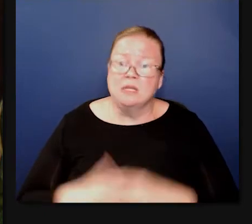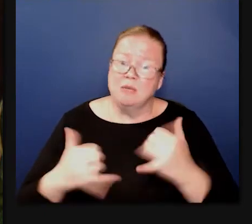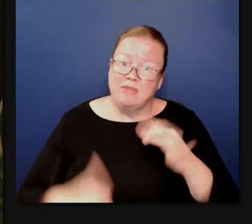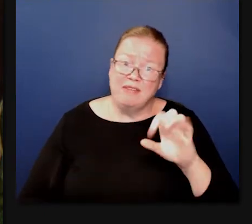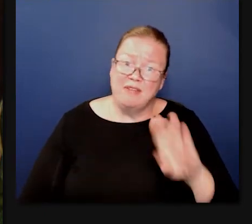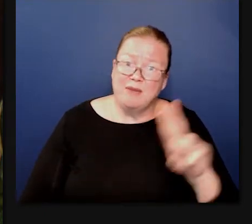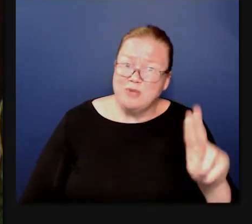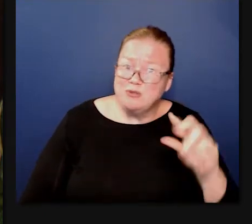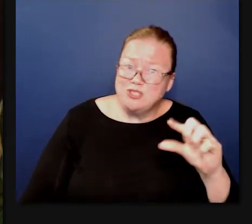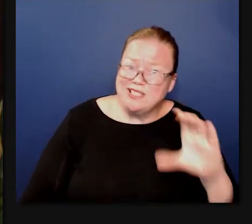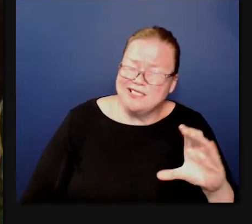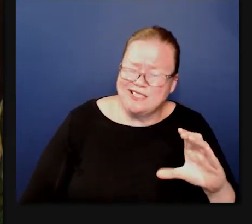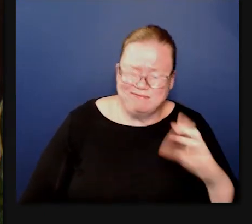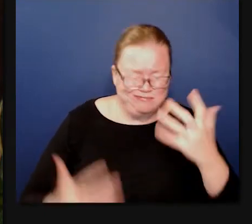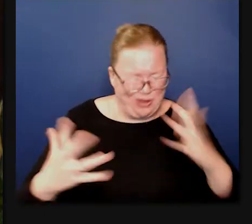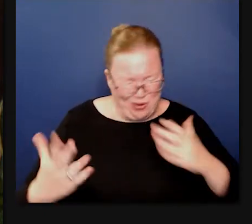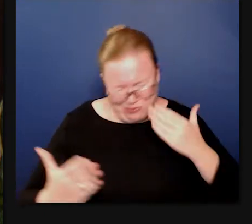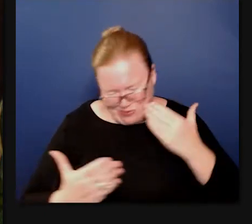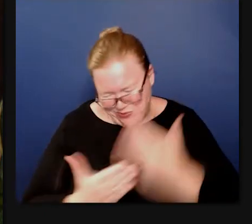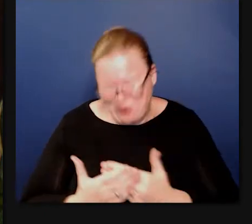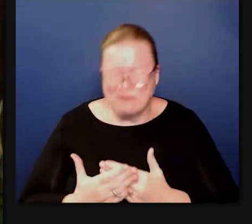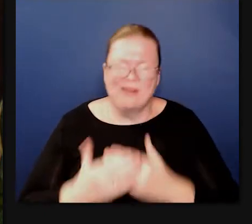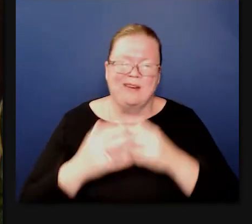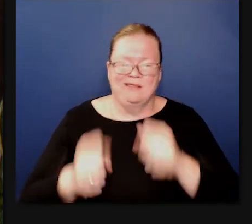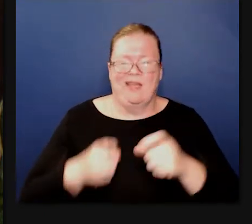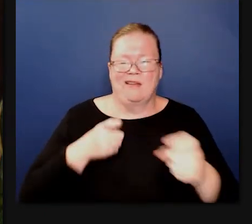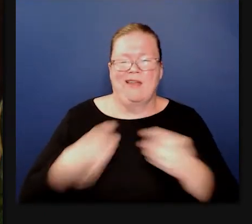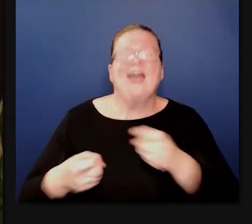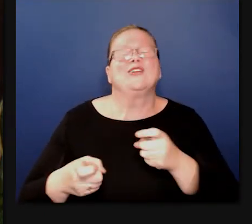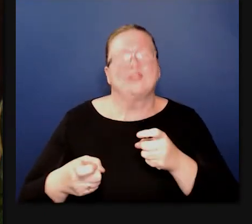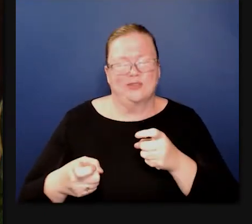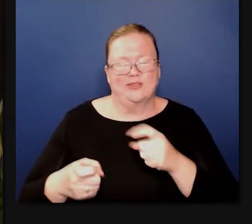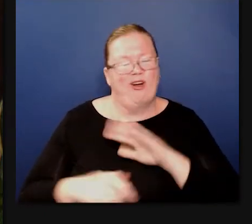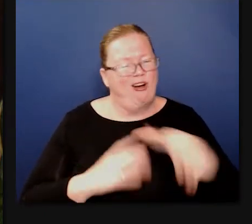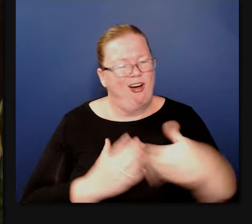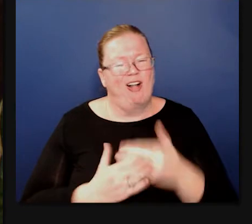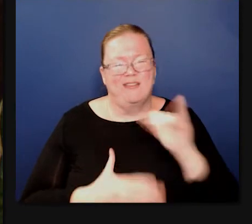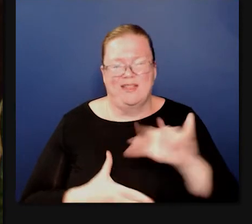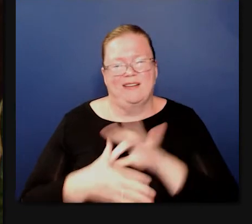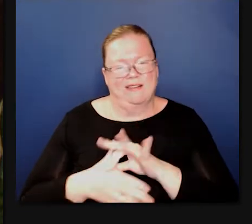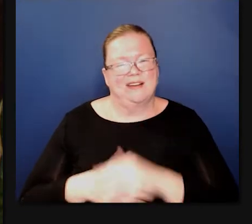And PlayFab UGC has proven that we can handle all this content.